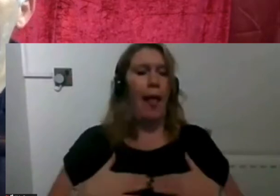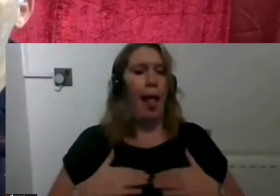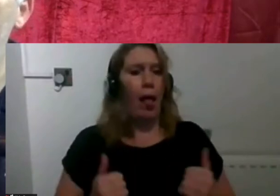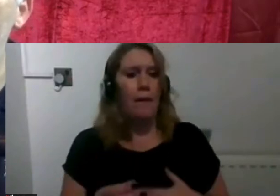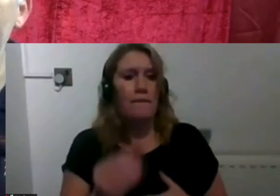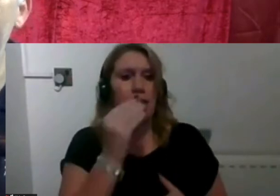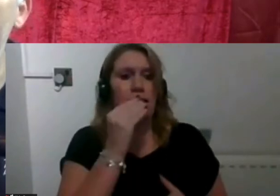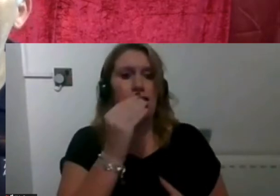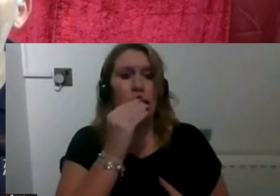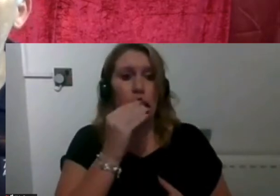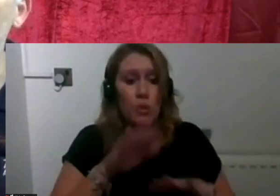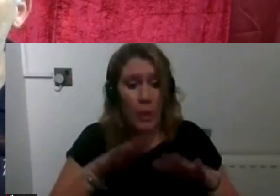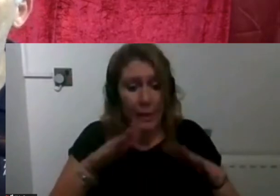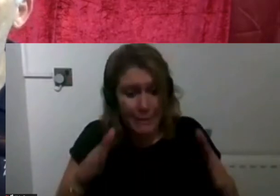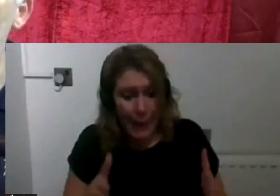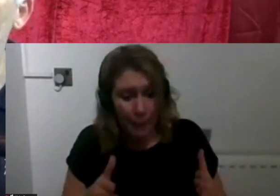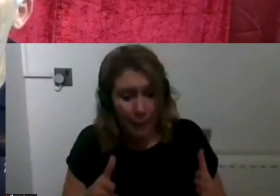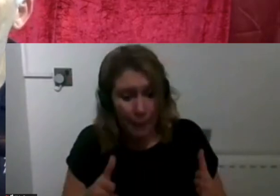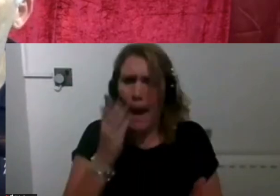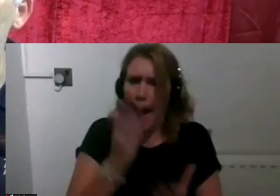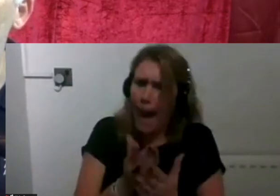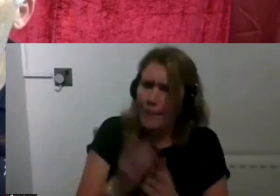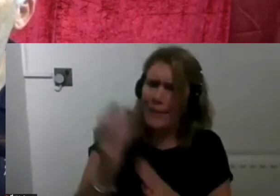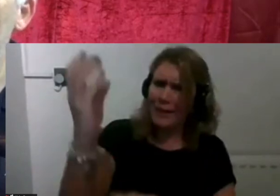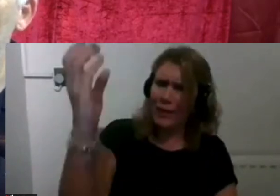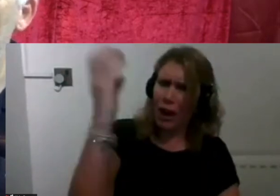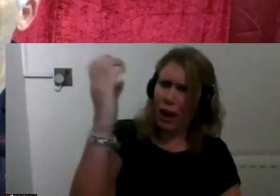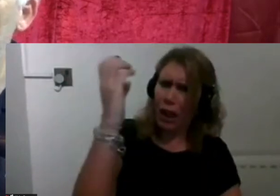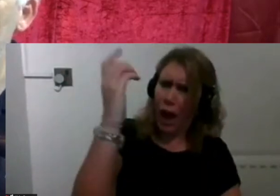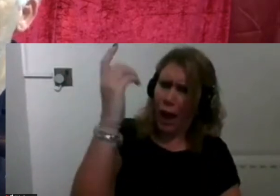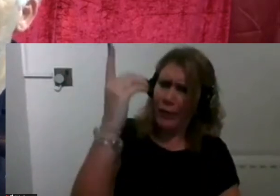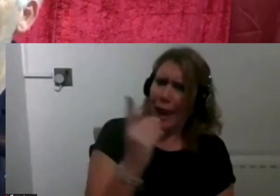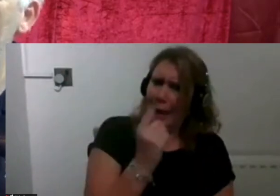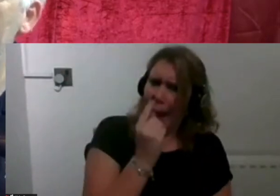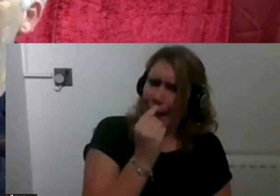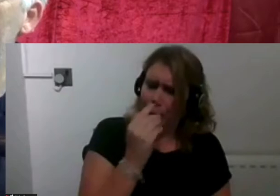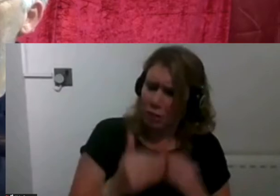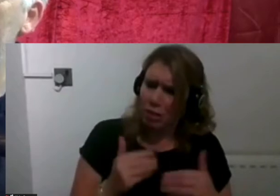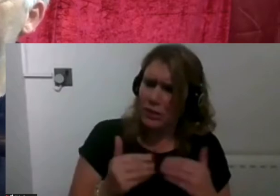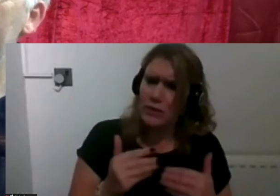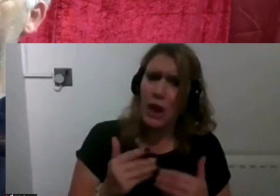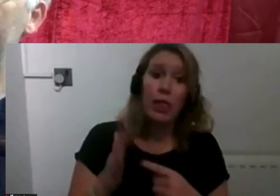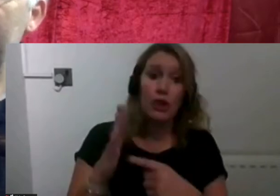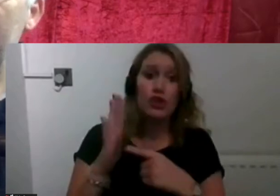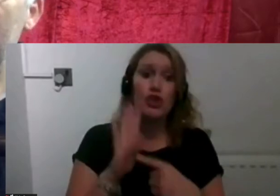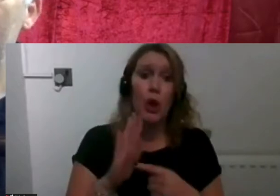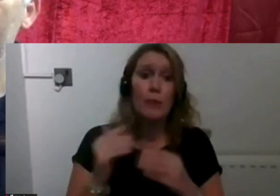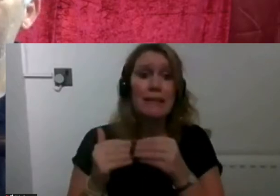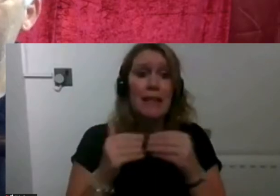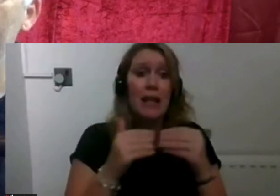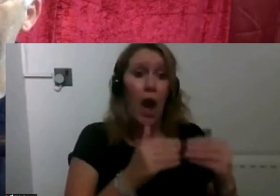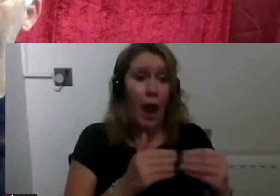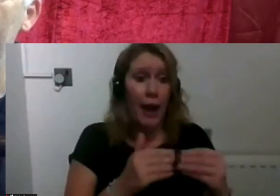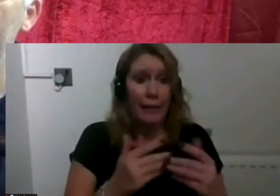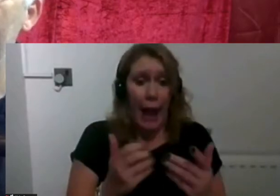That forever enables That shows us the path, That acts as our guide, That puts peace in our hearts, That helps us decide